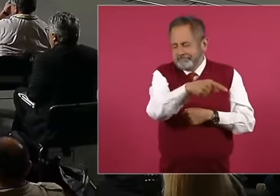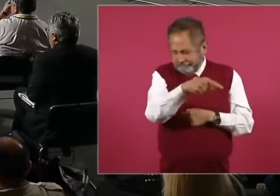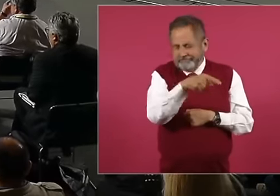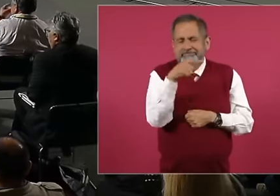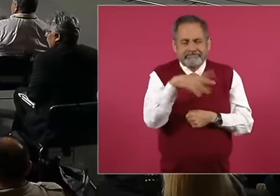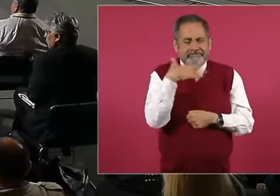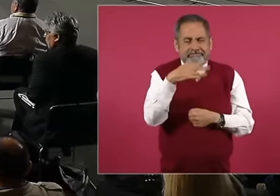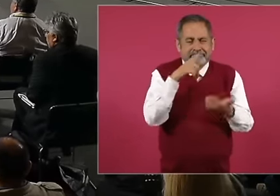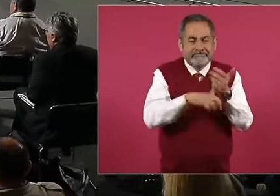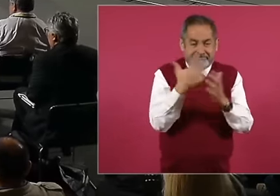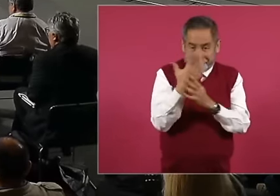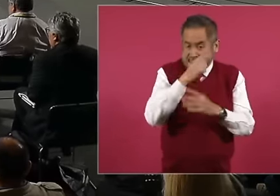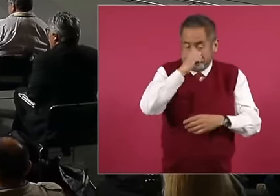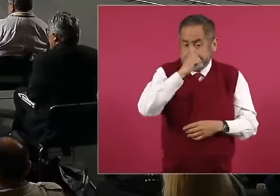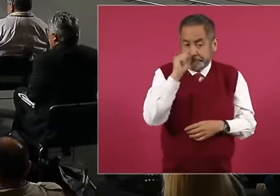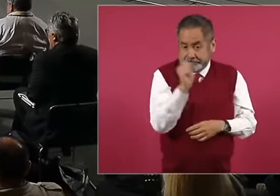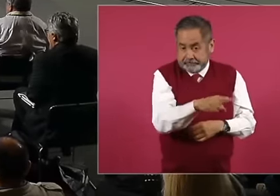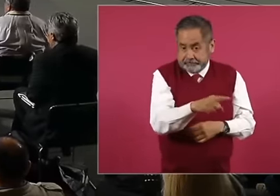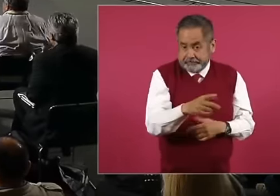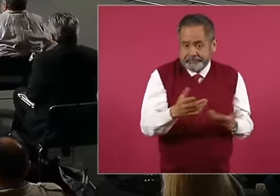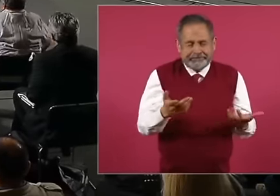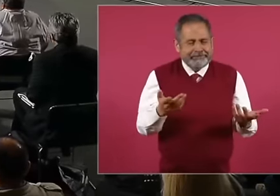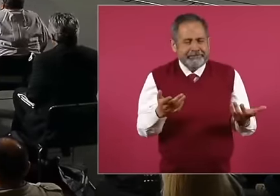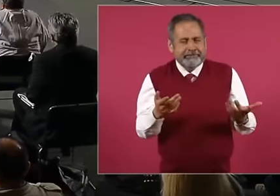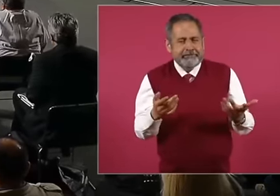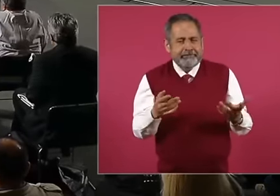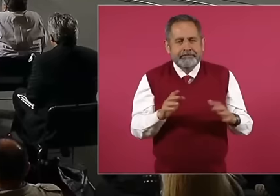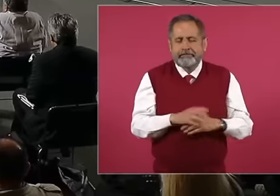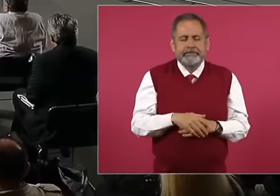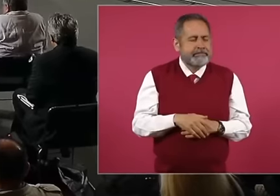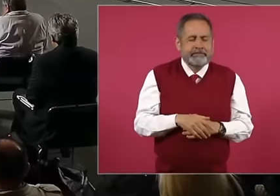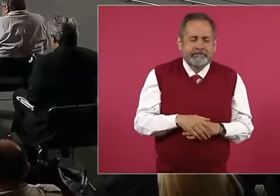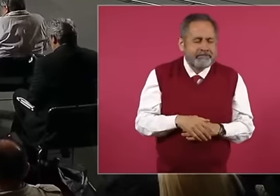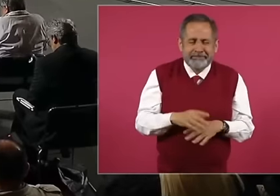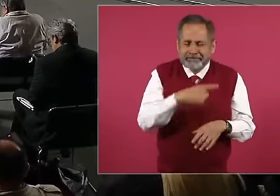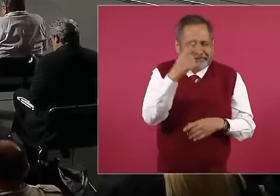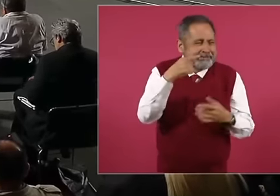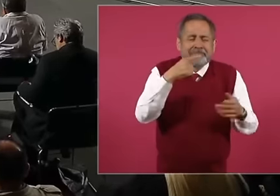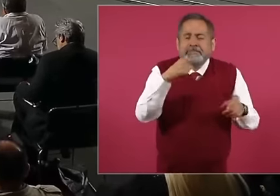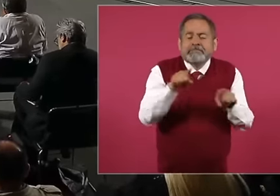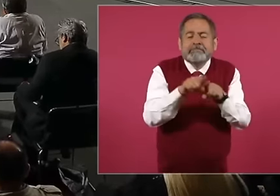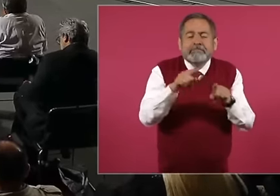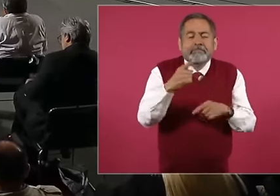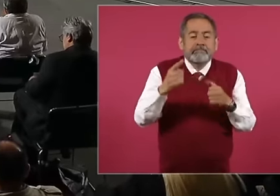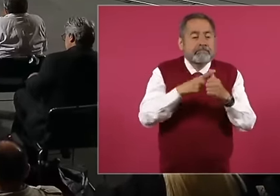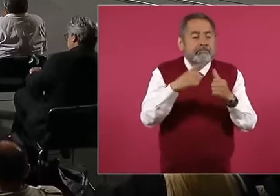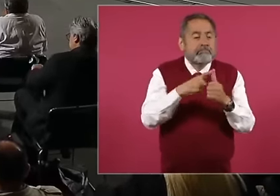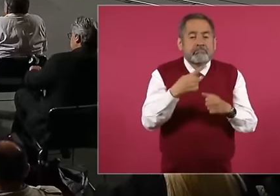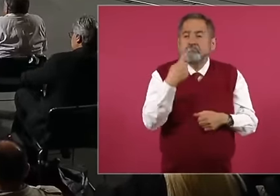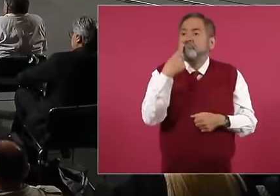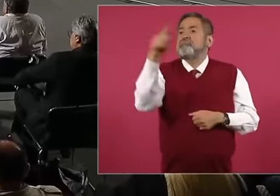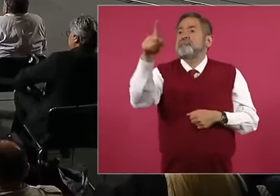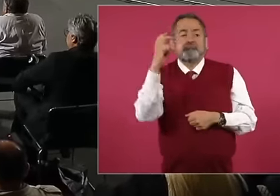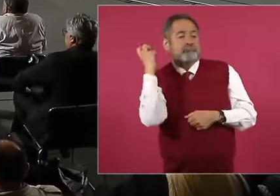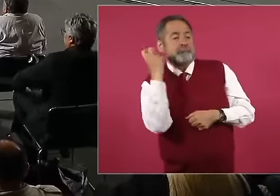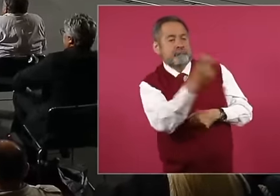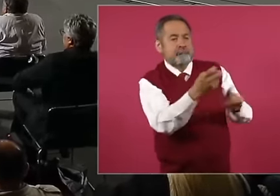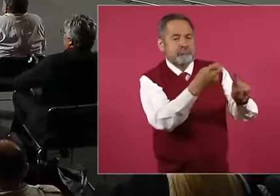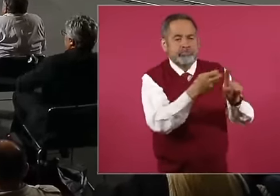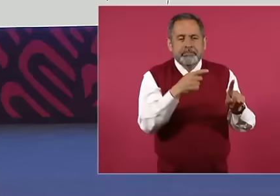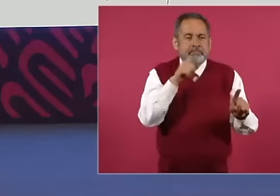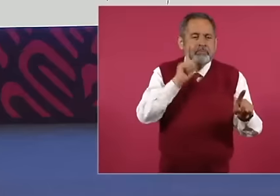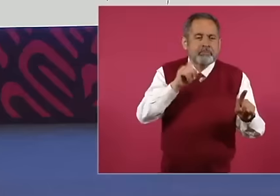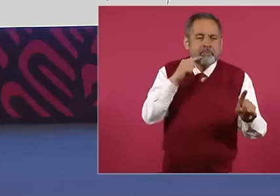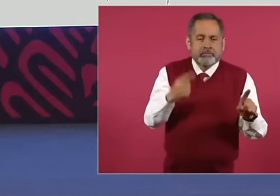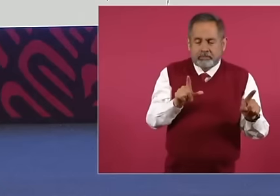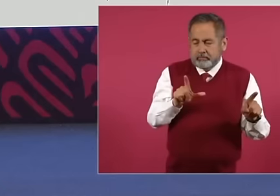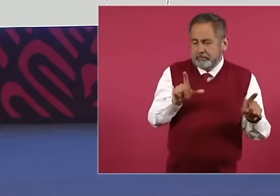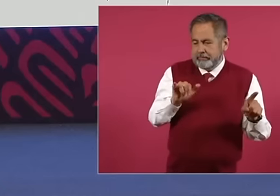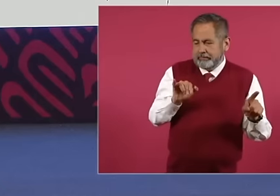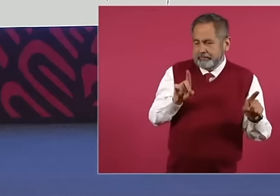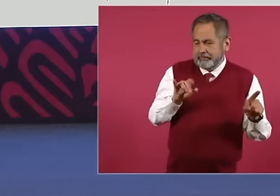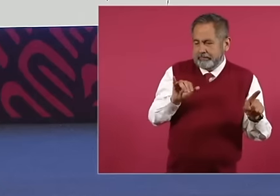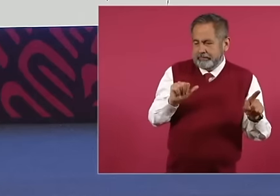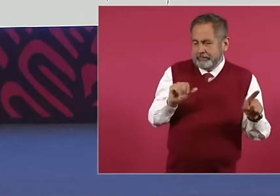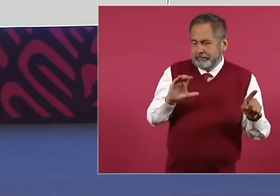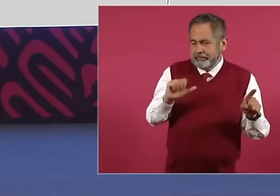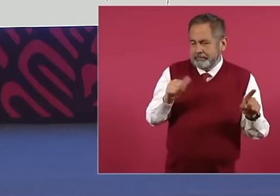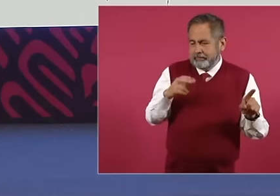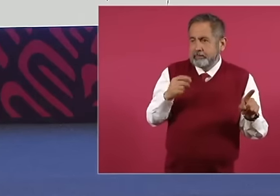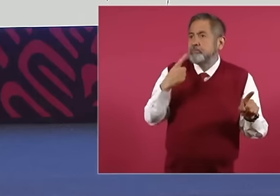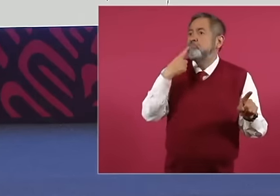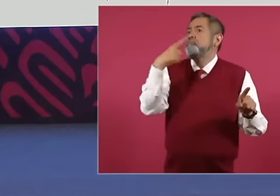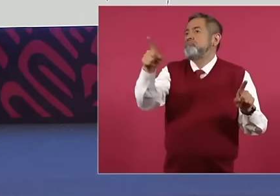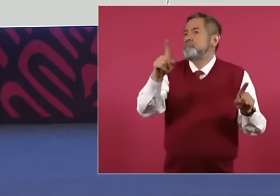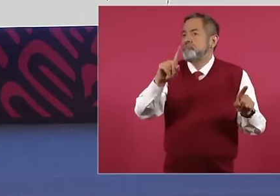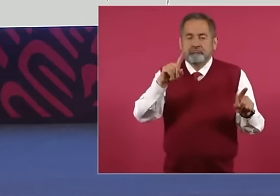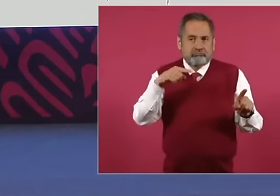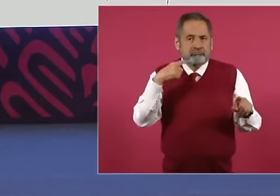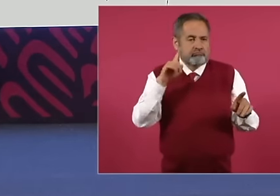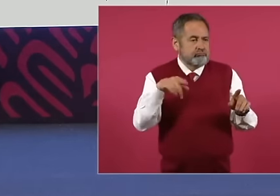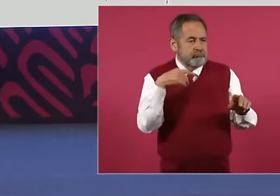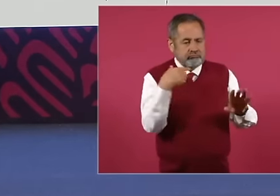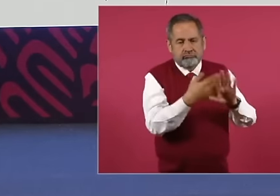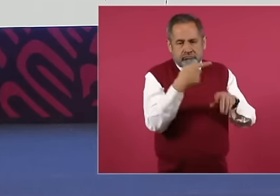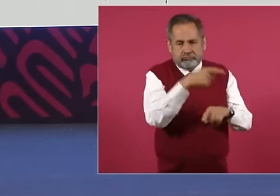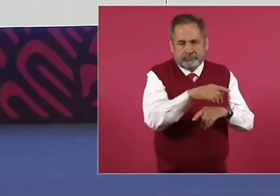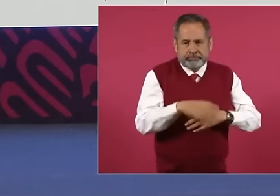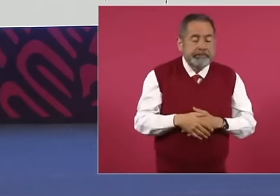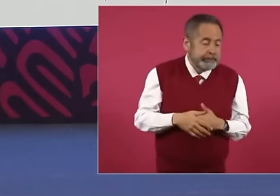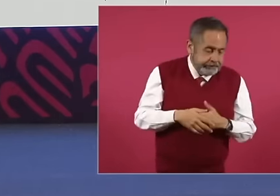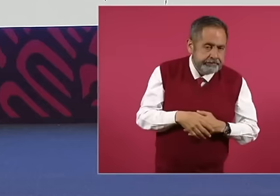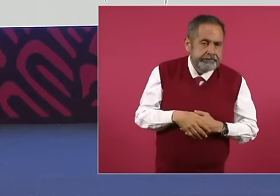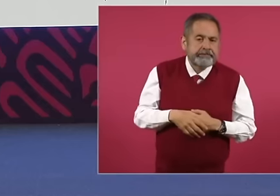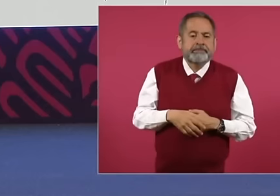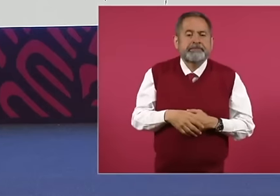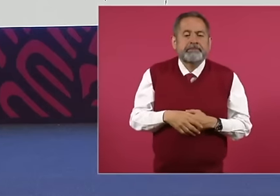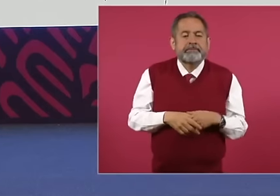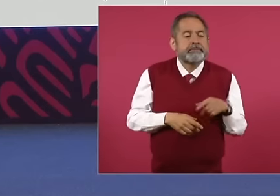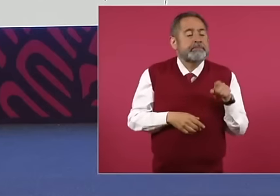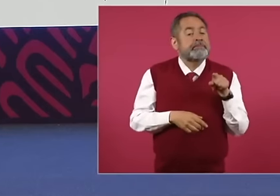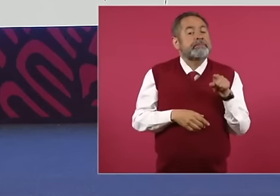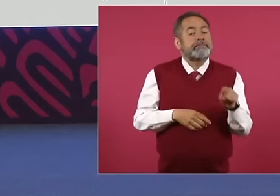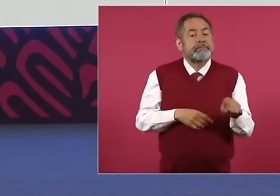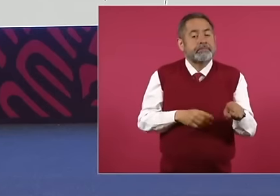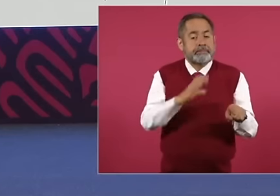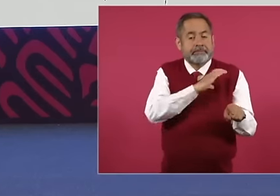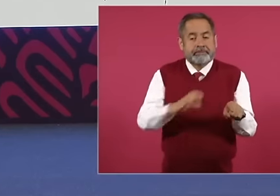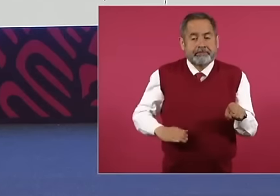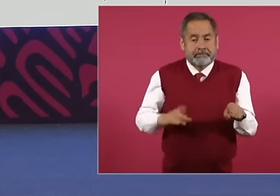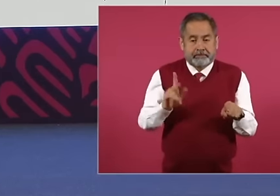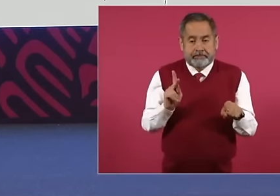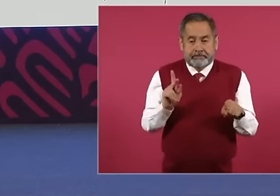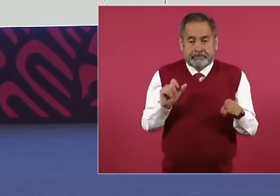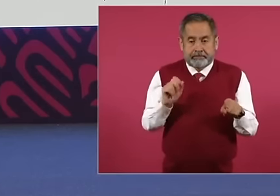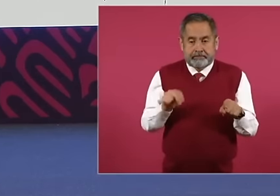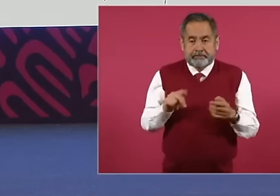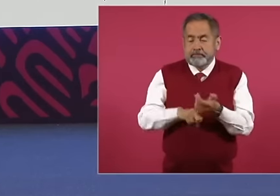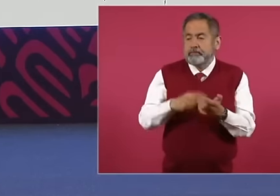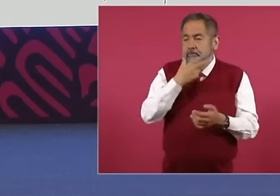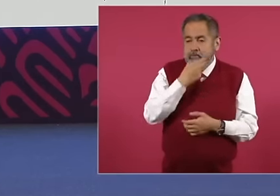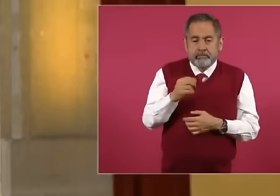First they accuse him, a complaint comes from Lilia Cacho and the candidate of el pan Felipe goes Calderón